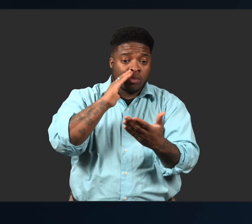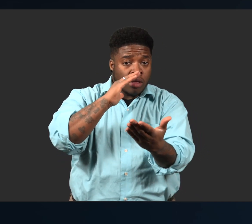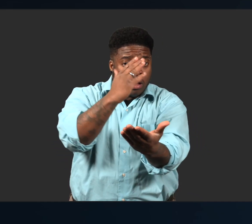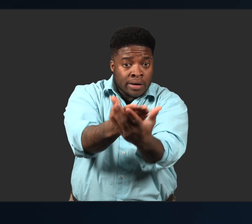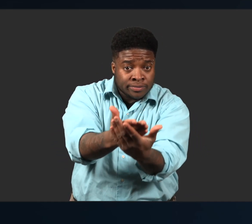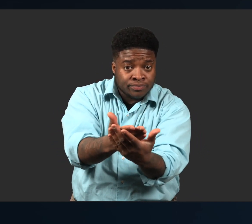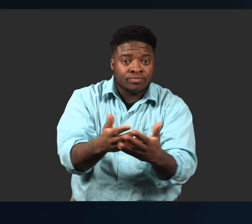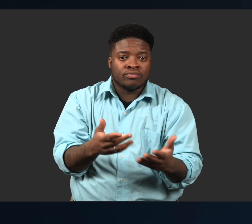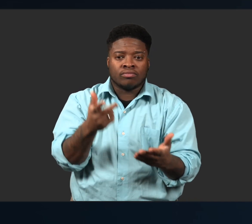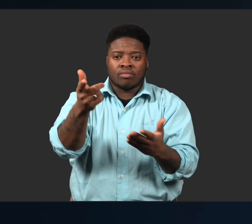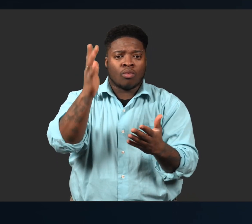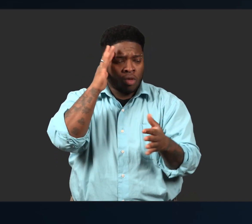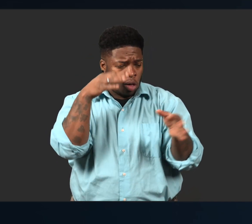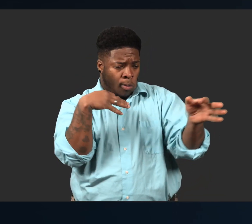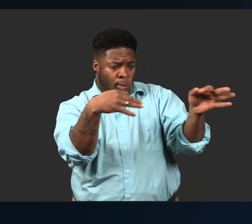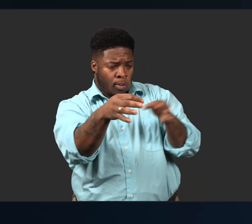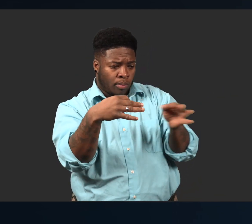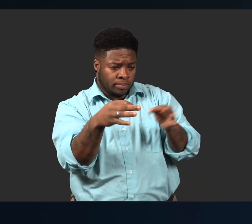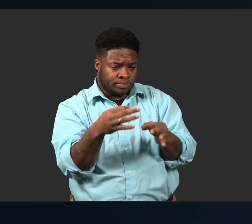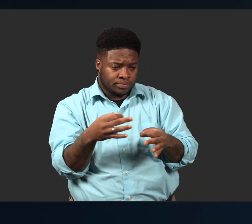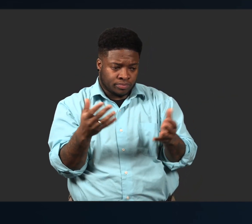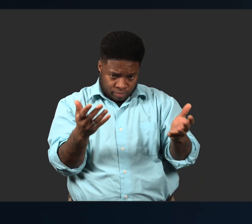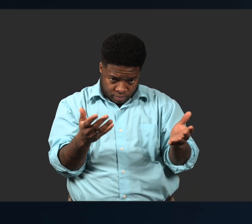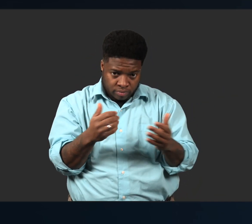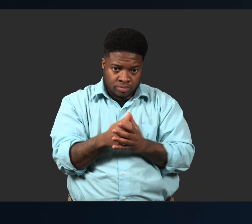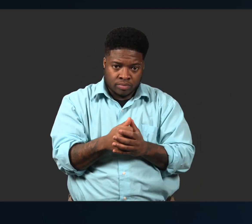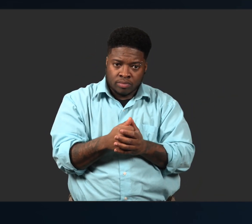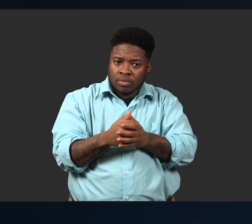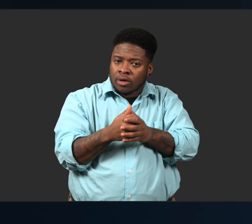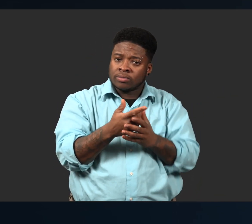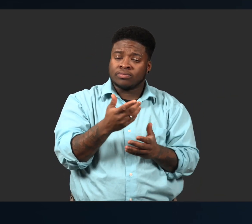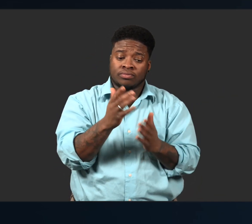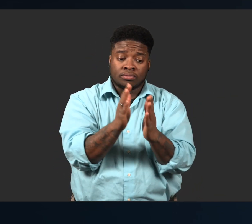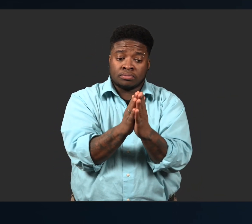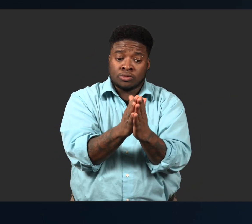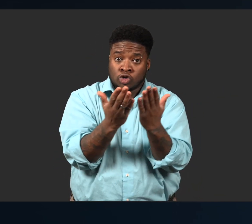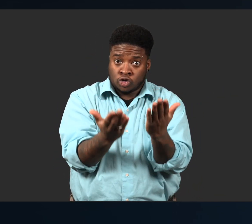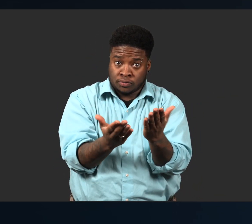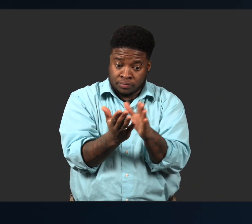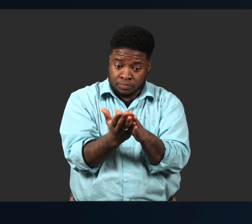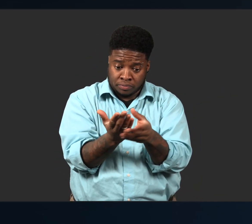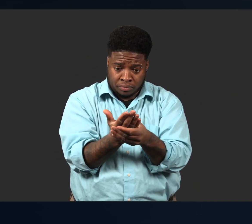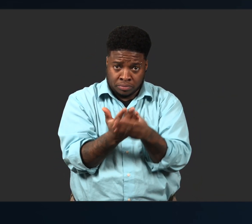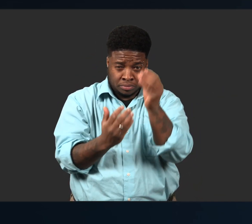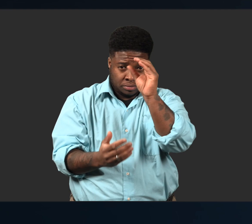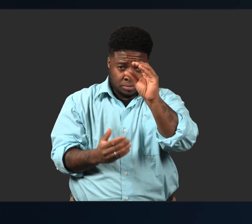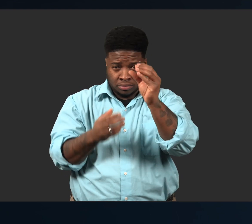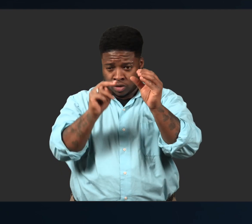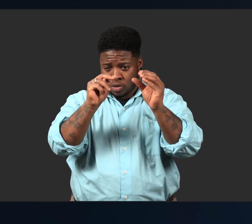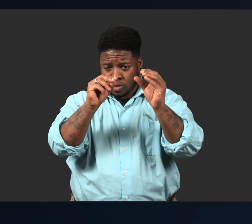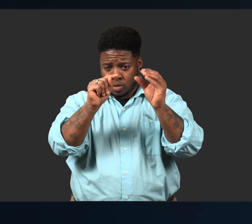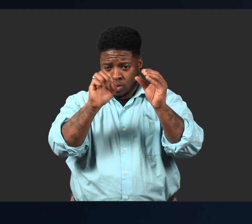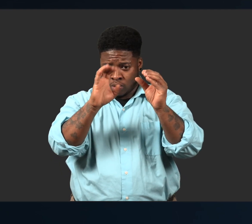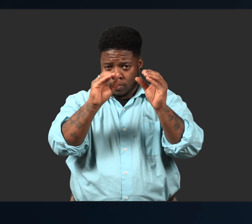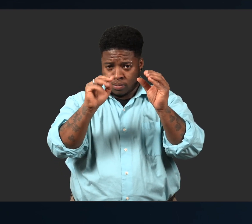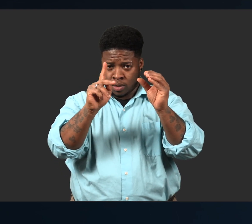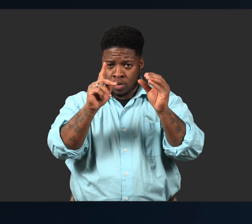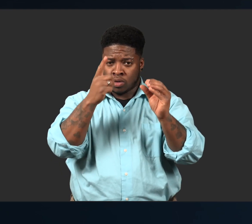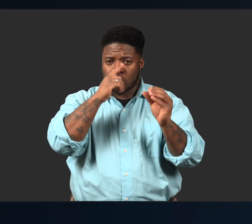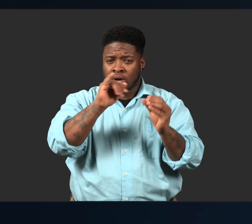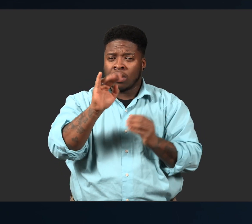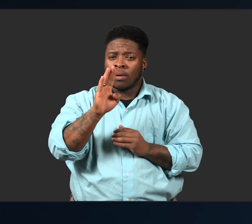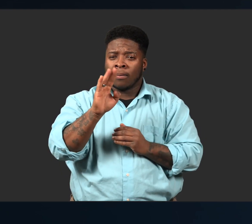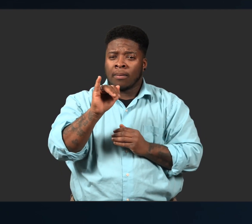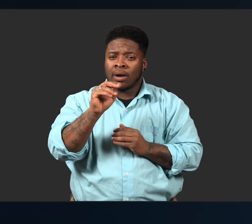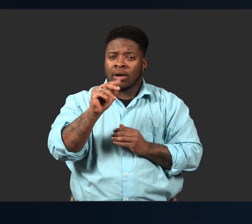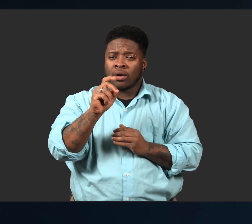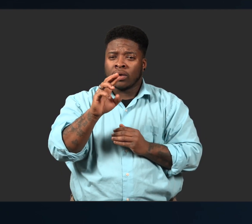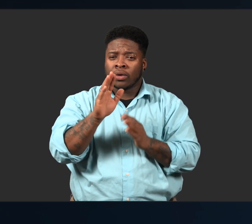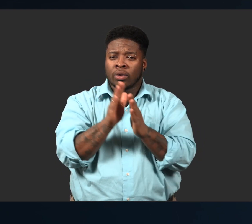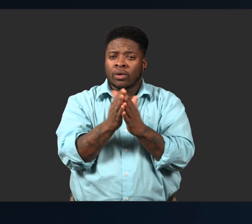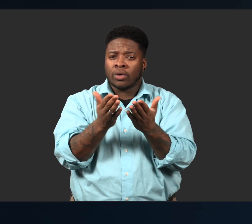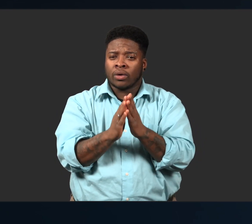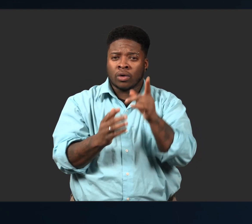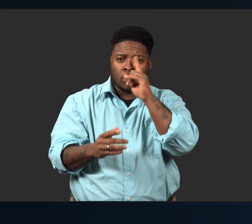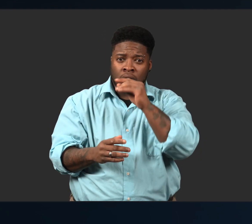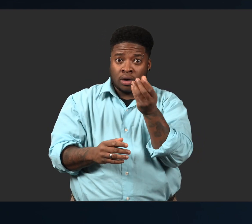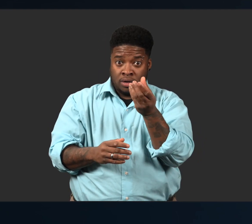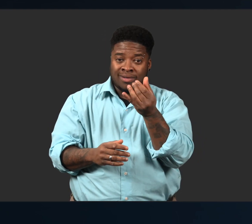On Bob's first day, he'll be handed a notebook, like a three ring binder